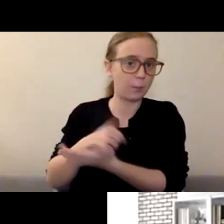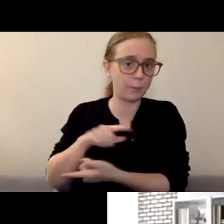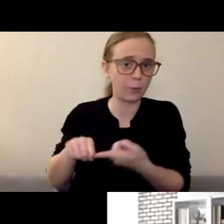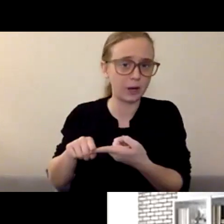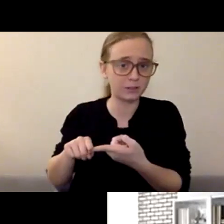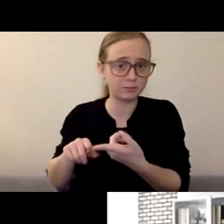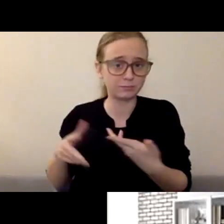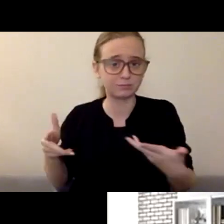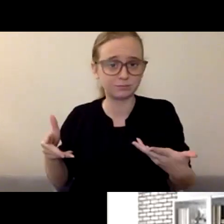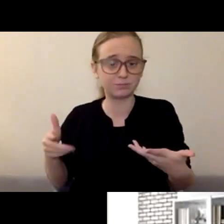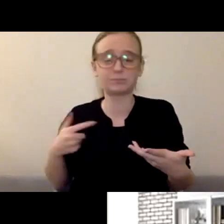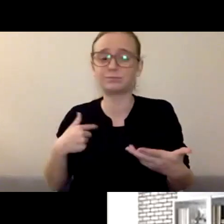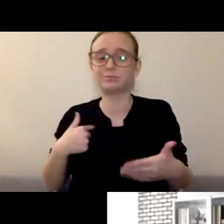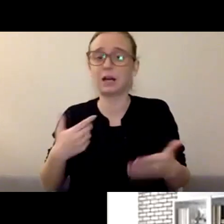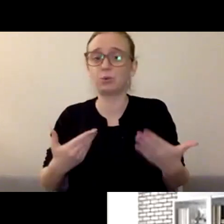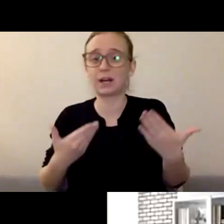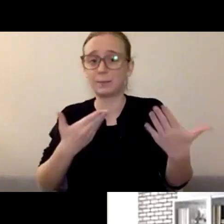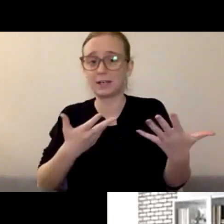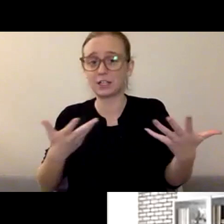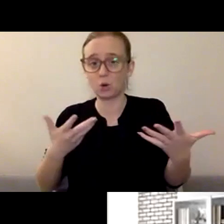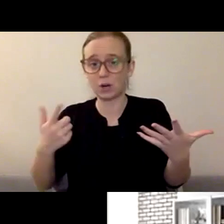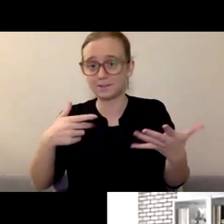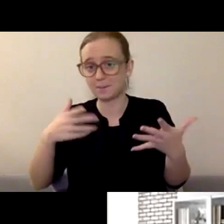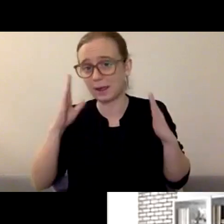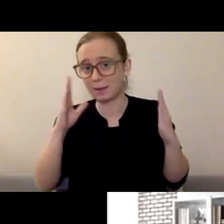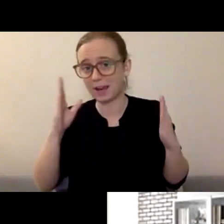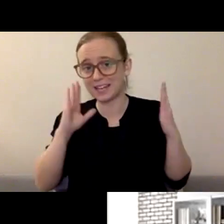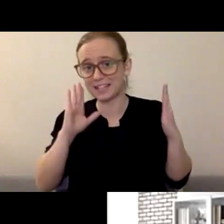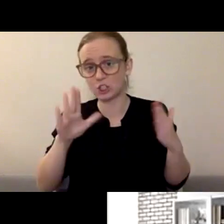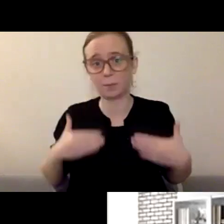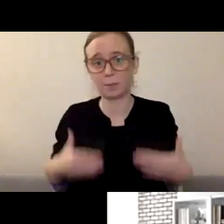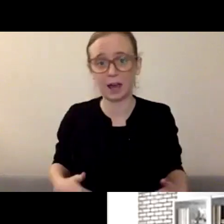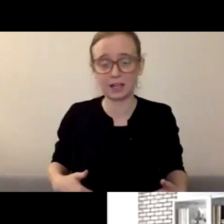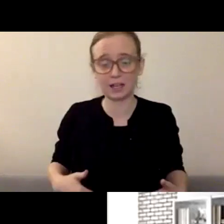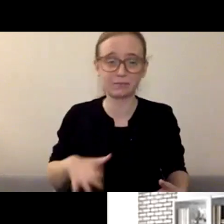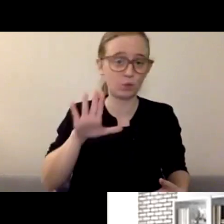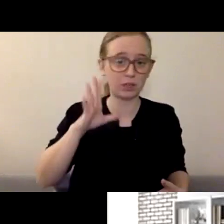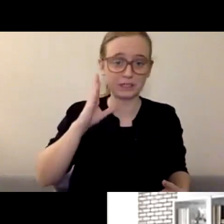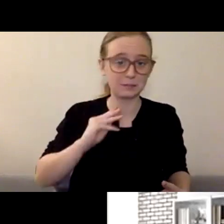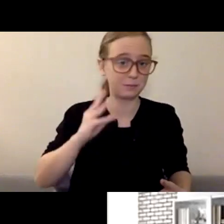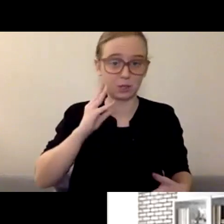Just know that what you're experiencing again is normal. But if you're finding that, "Man, I am...